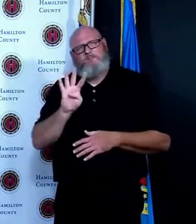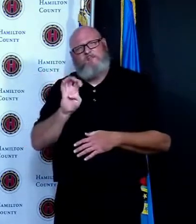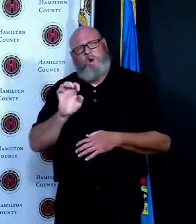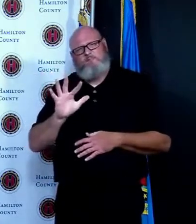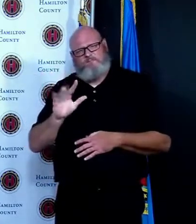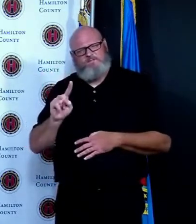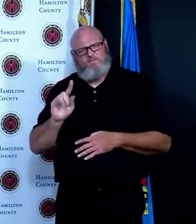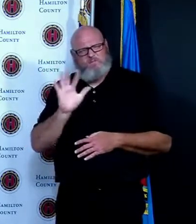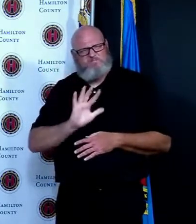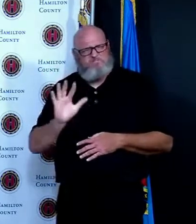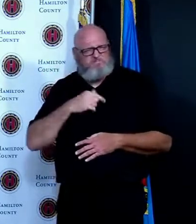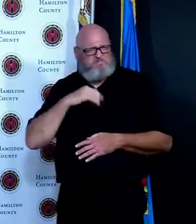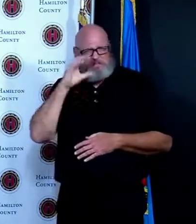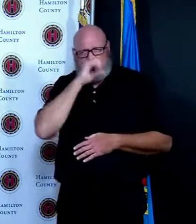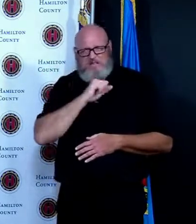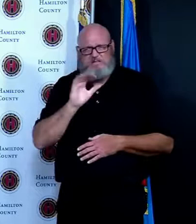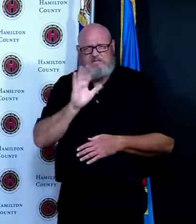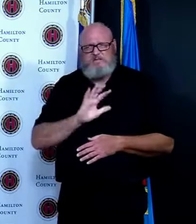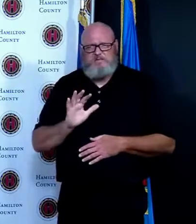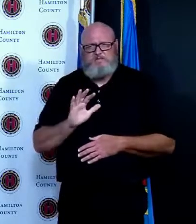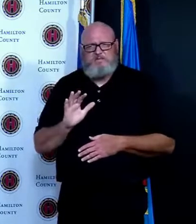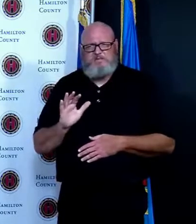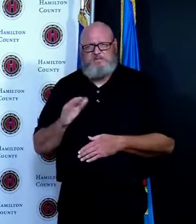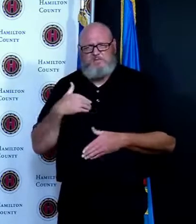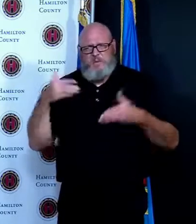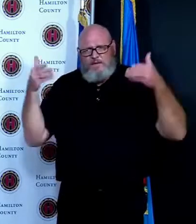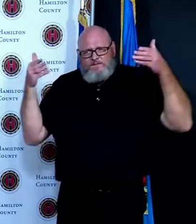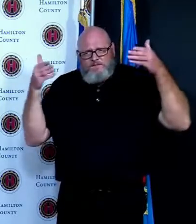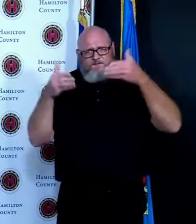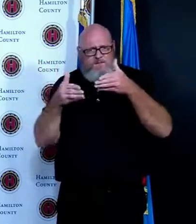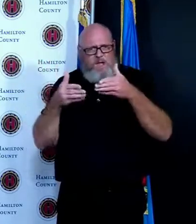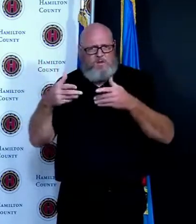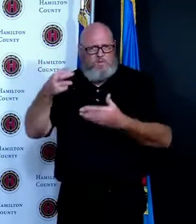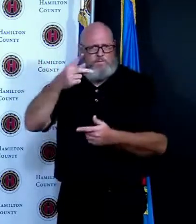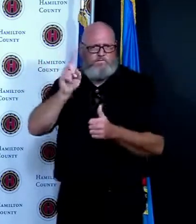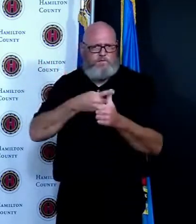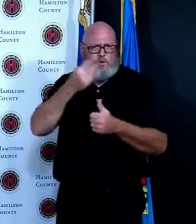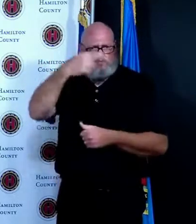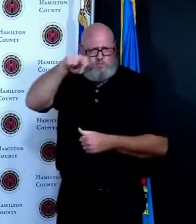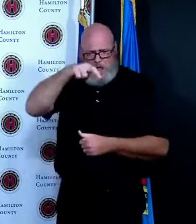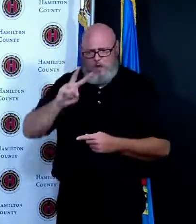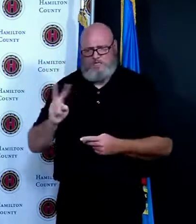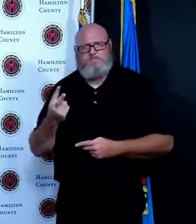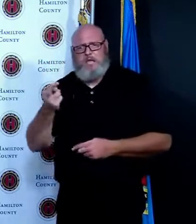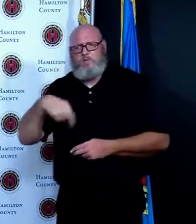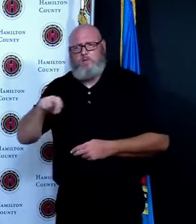of our second round that will be receiving funding it's about four million dollars and we